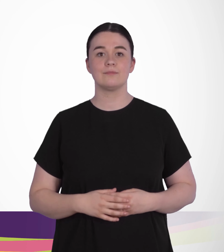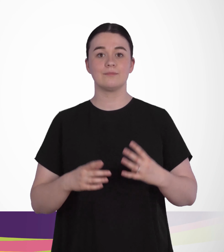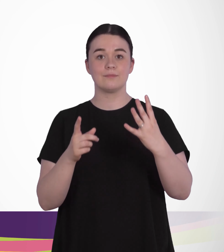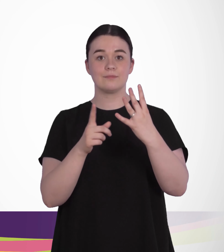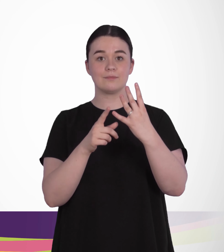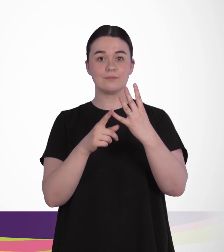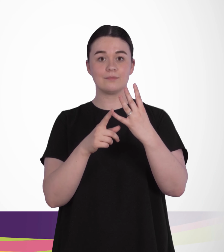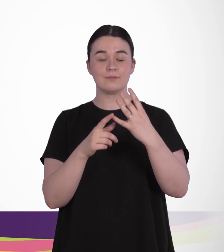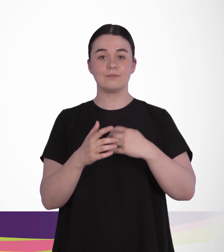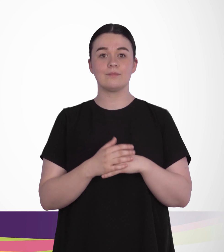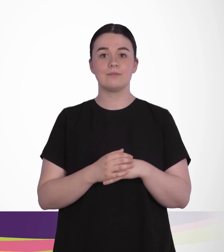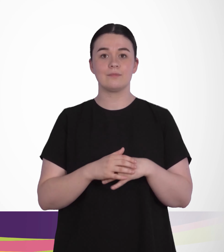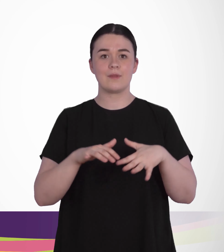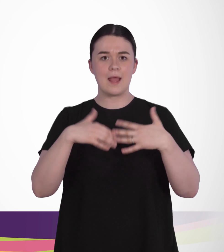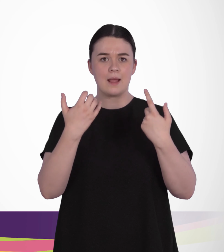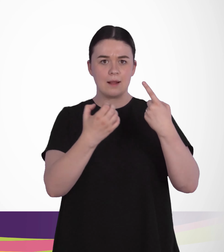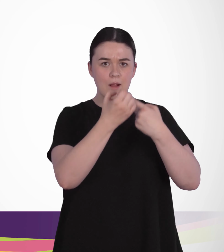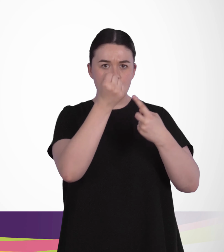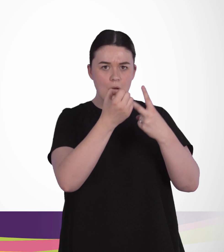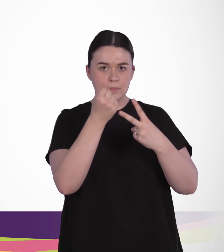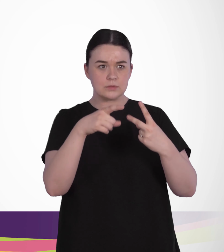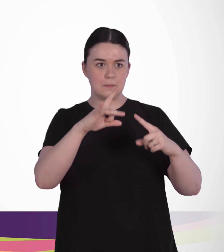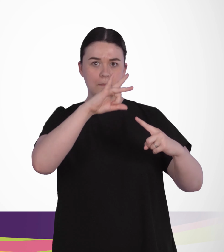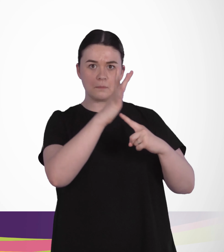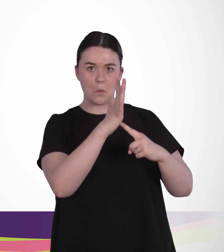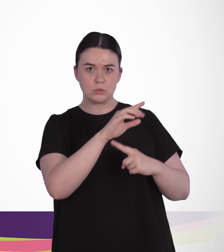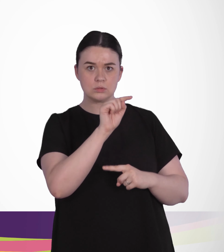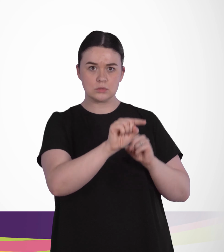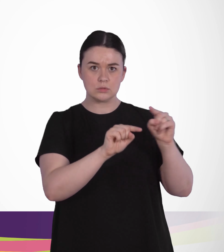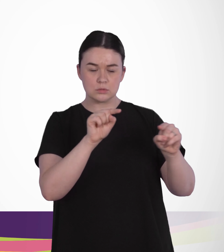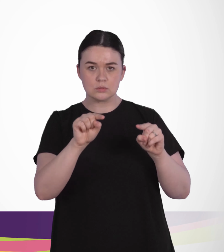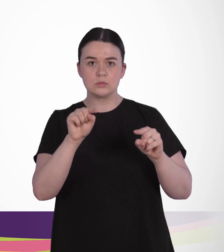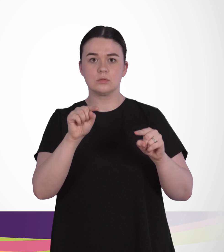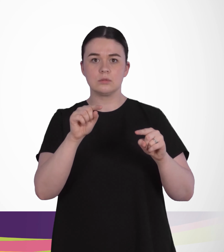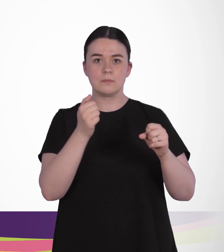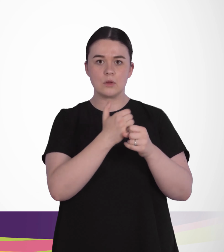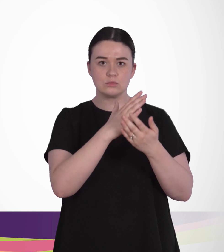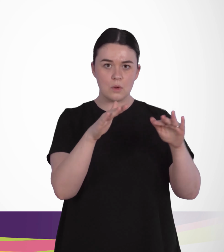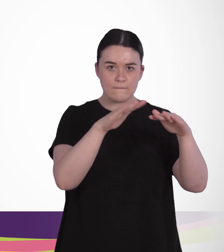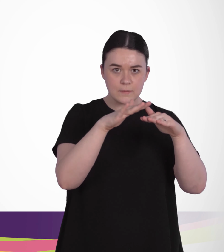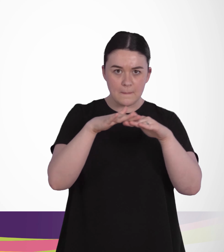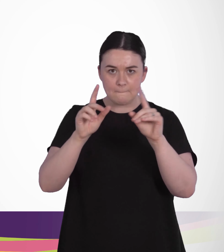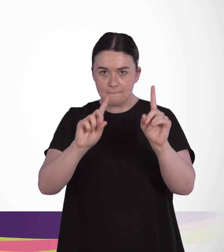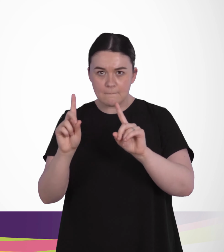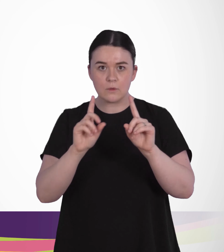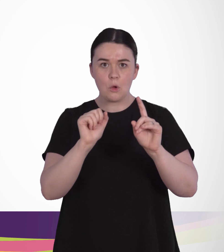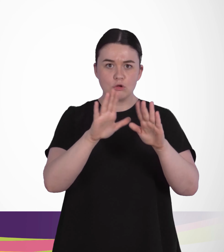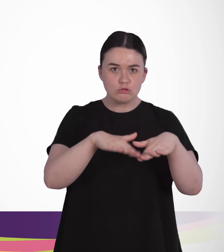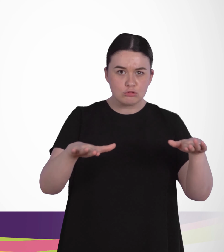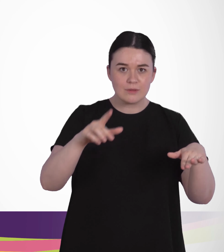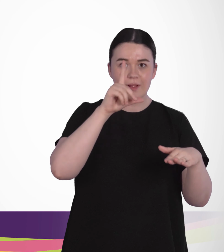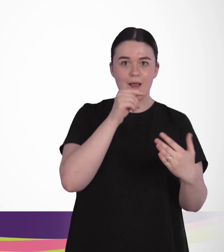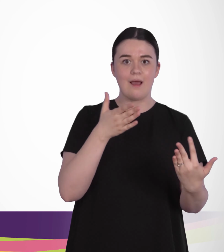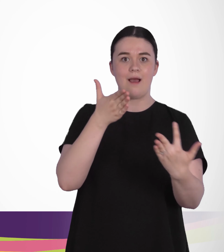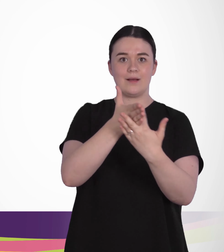• Cross cutting outcomes like the importance of ensuring all children and